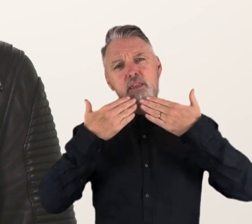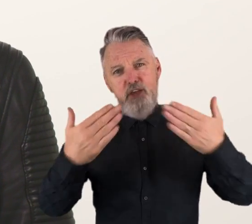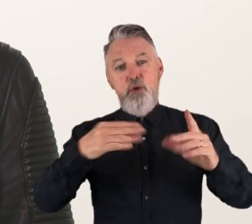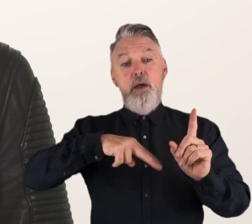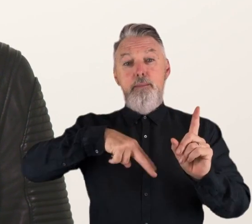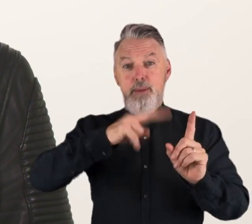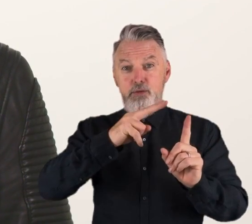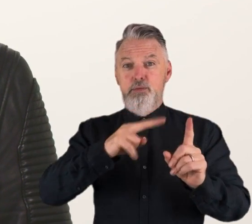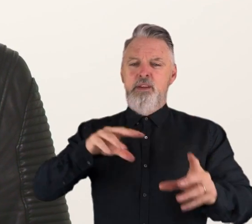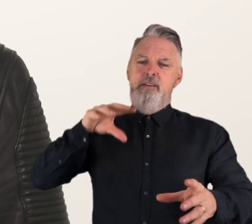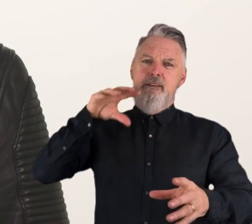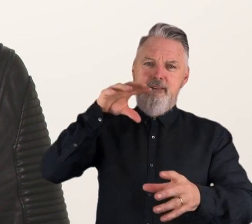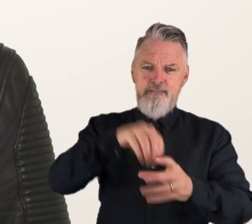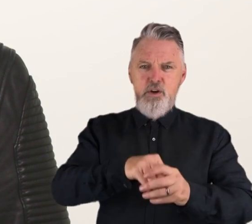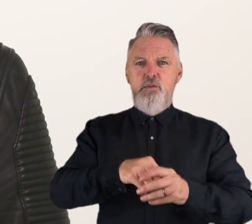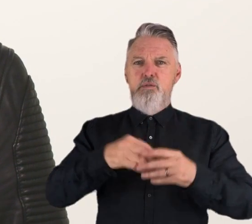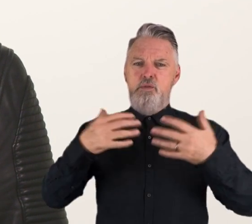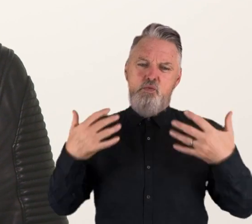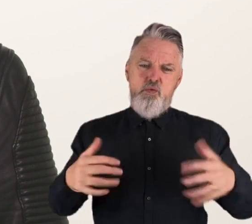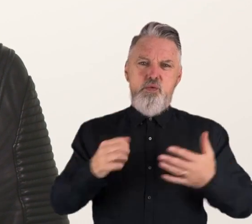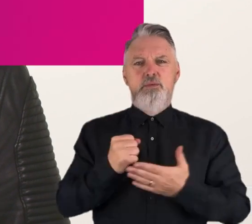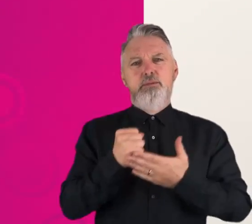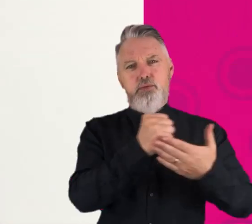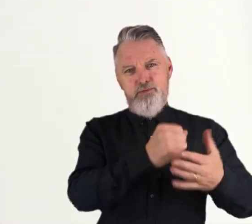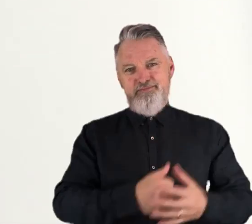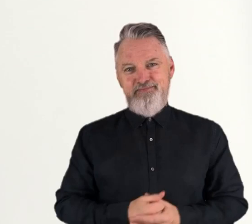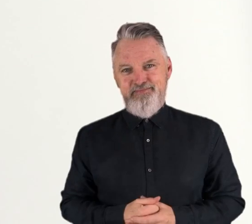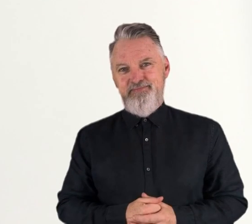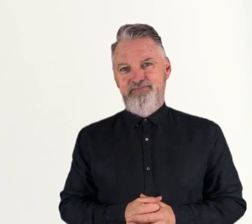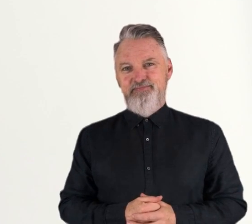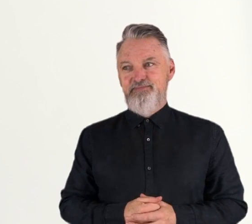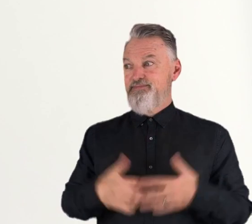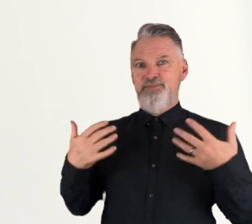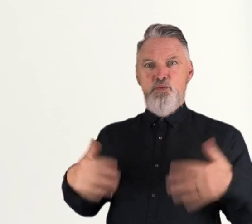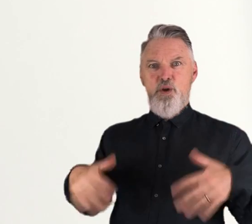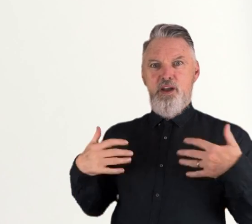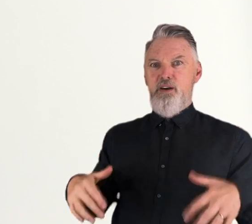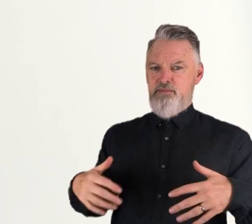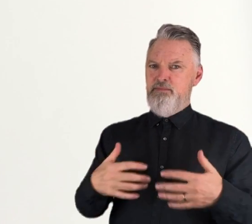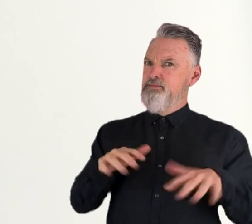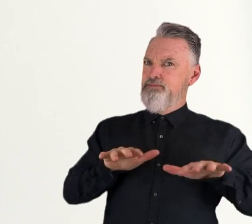for encompassing the true meaning of remarkable. Wow, an intense 16 weeks!